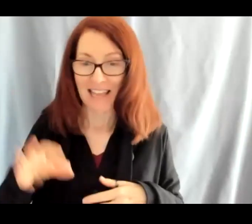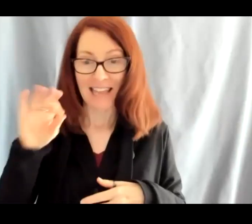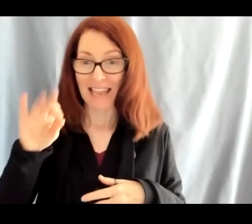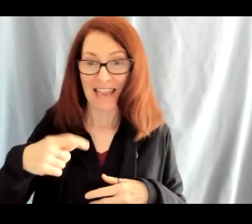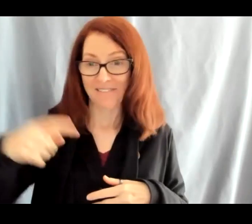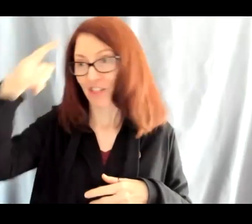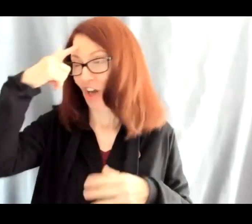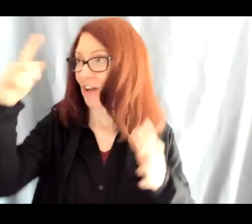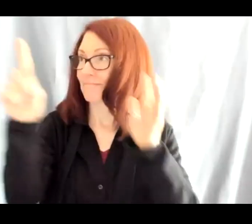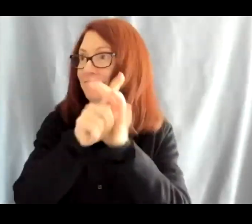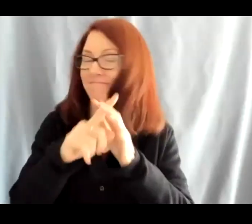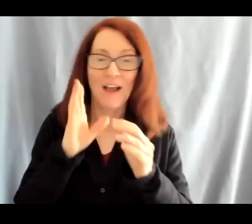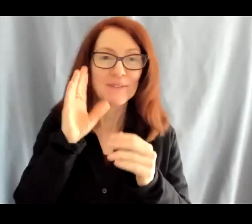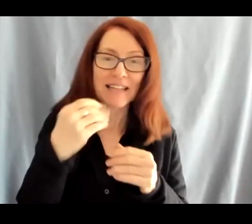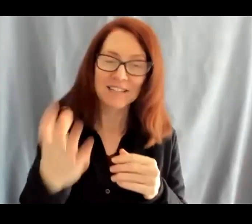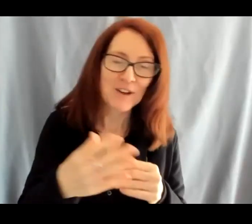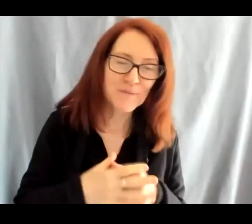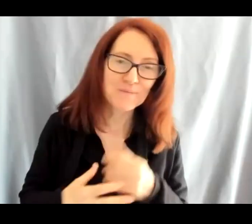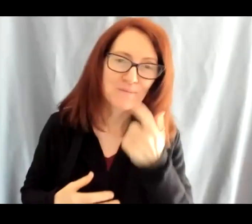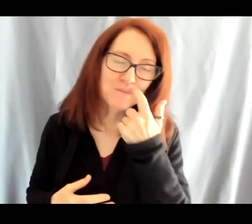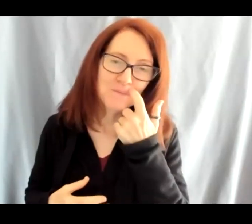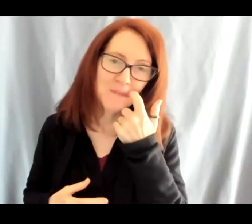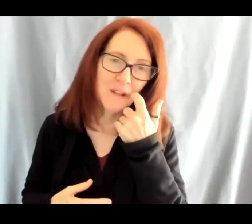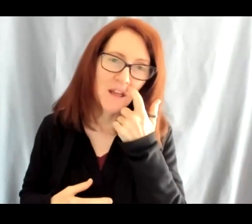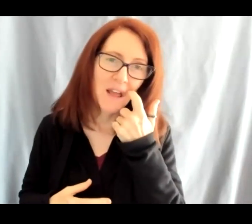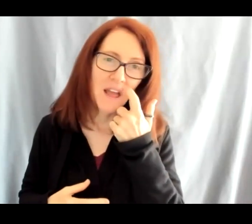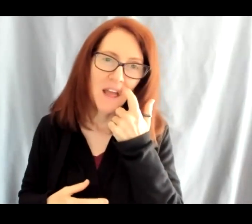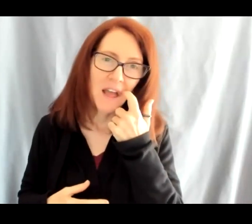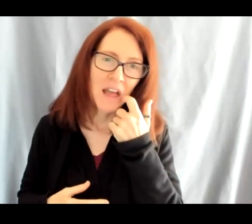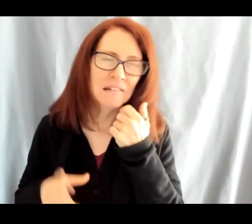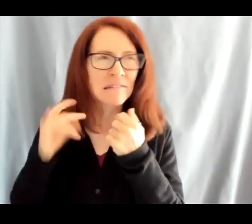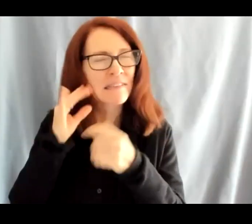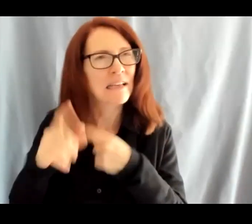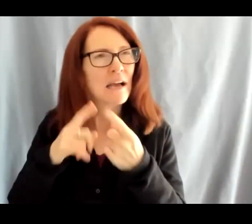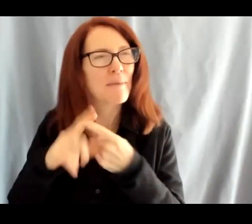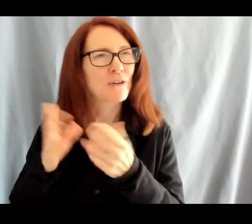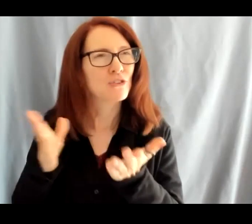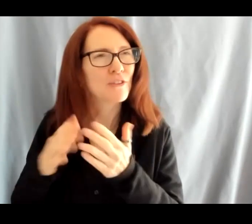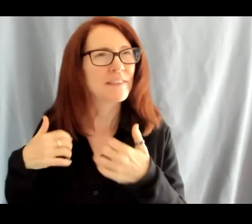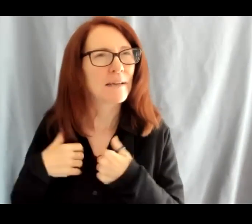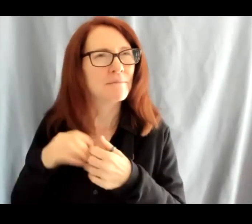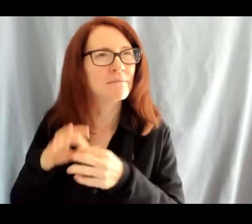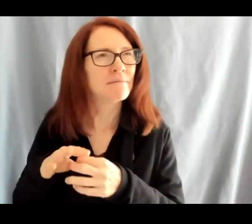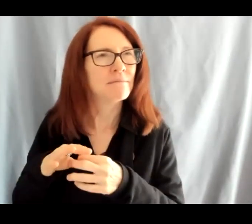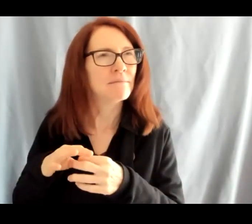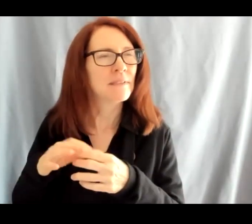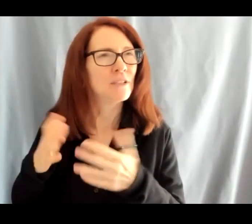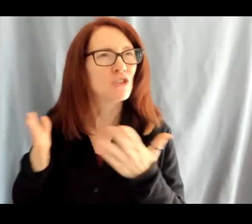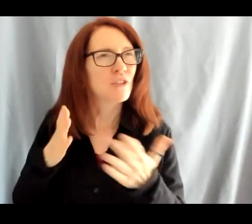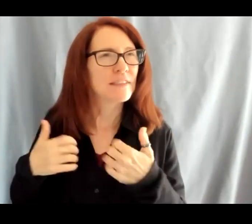other point about service animals and training was thinking yeah I'll come back to it and if